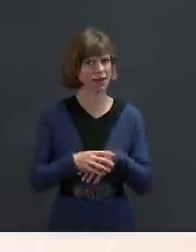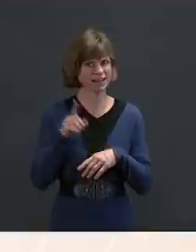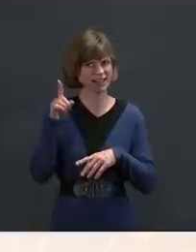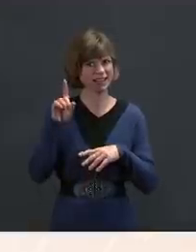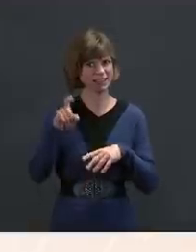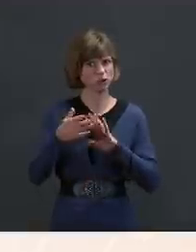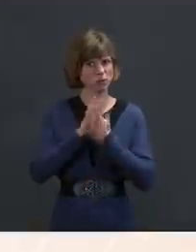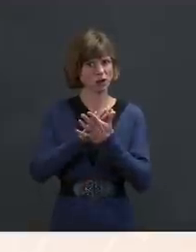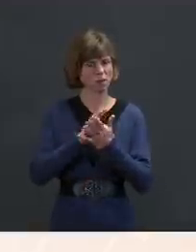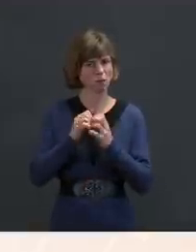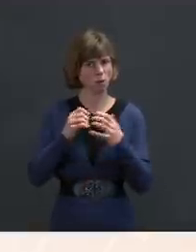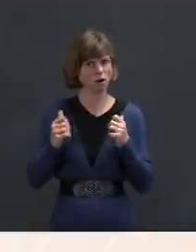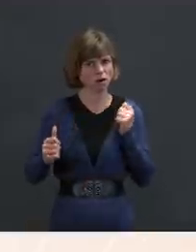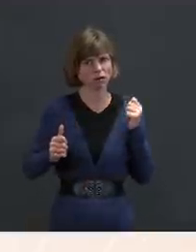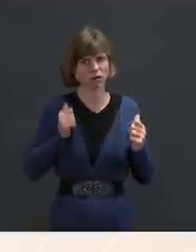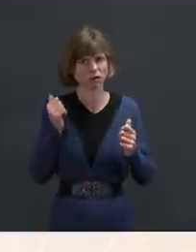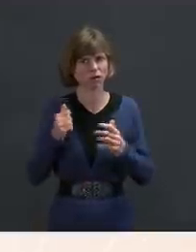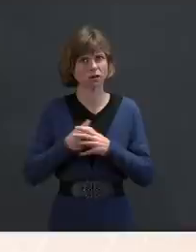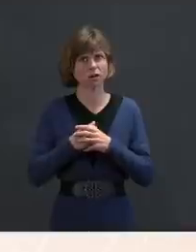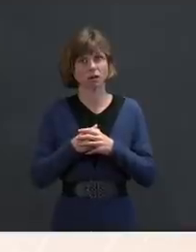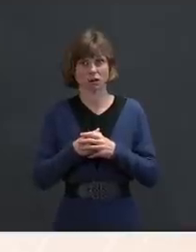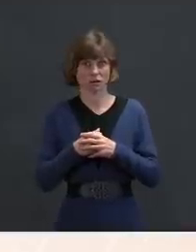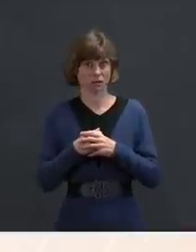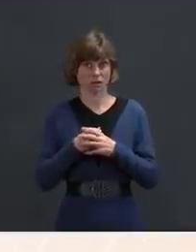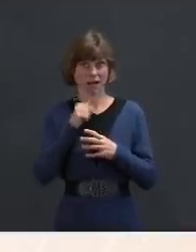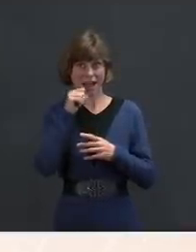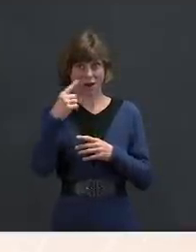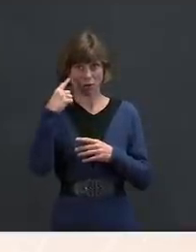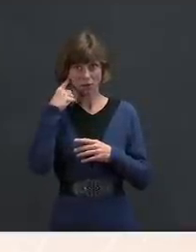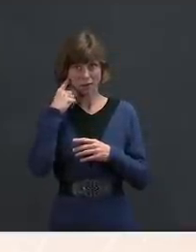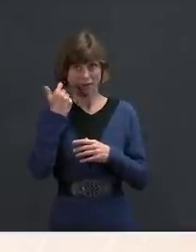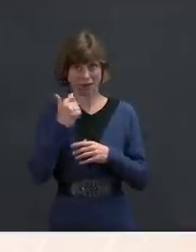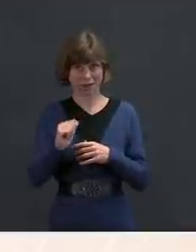Ms. Psaki: Well, I don't think anyone runs for President or is elected if they have a thin skin.